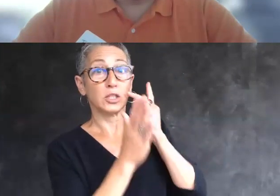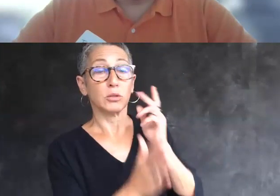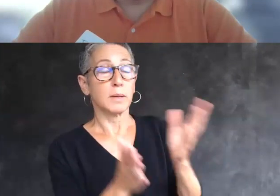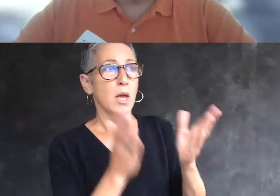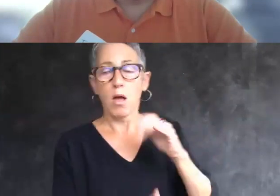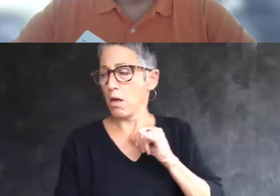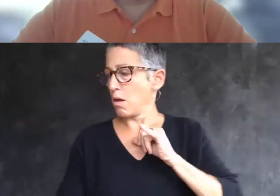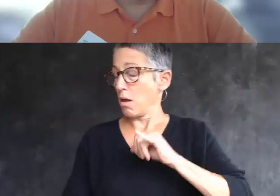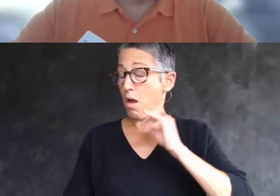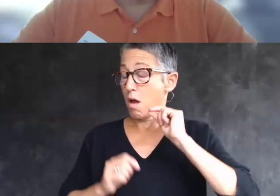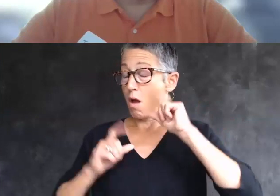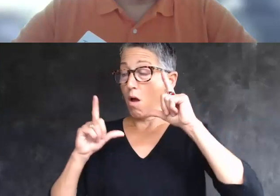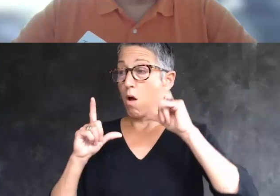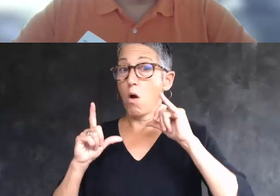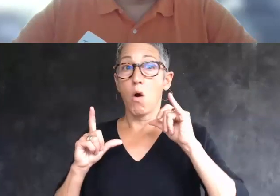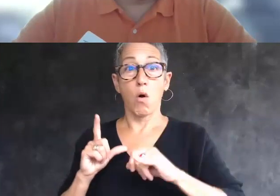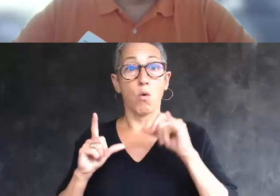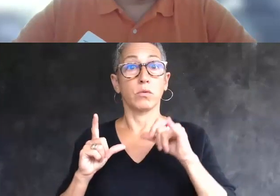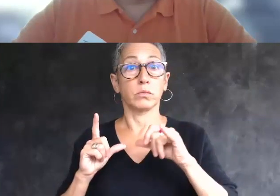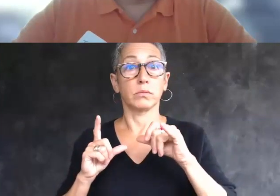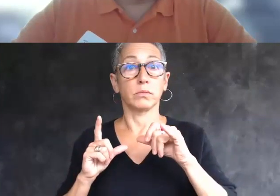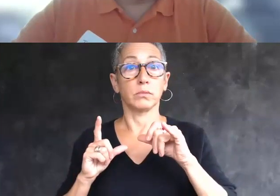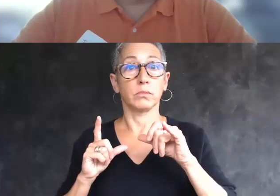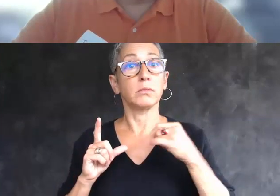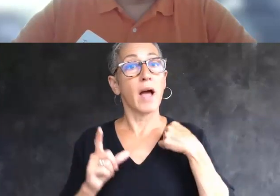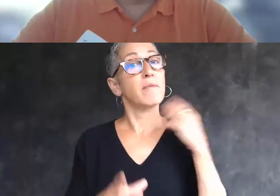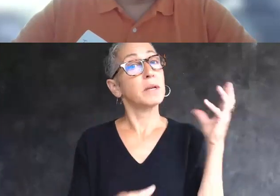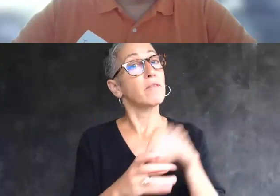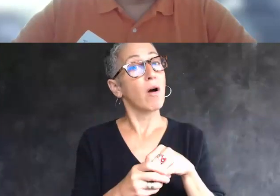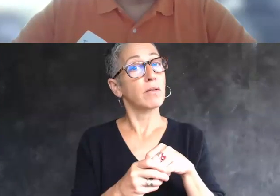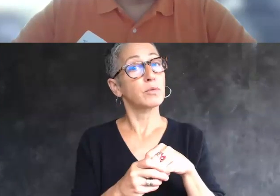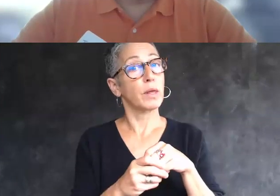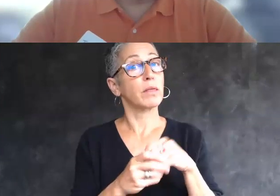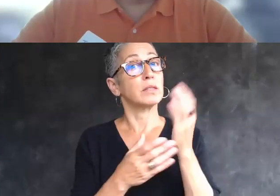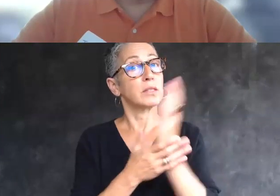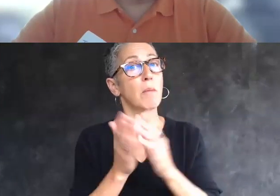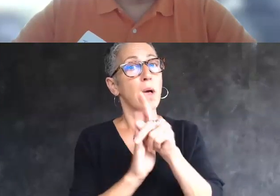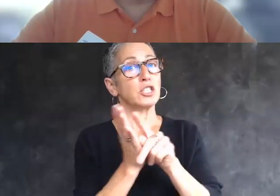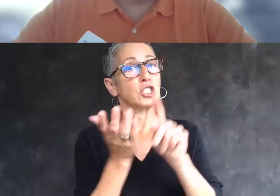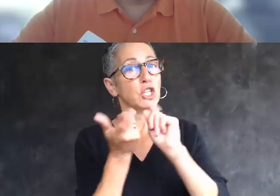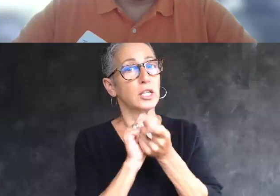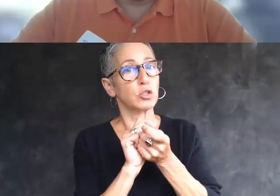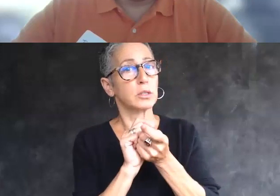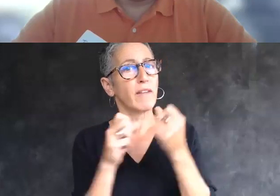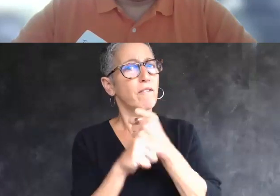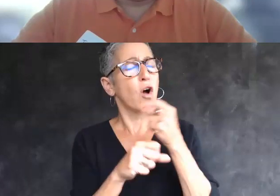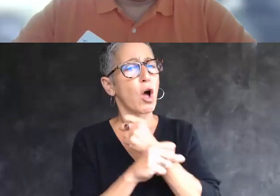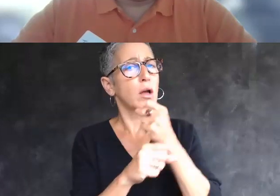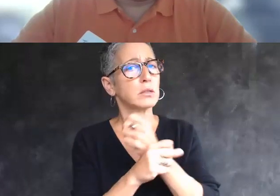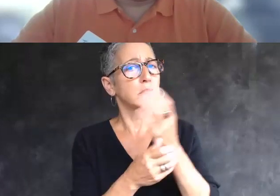So I've been involved some policies where it took a little fight, but after a while, after after that, that fight, they became so receptive